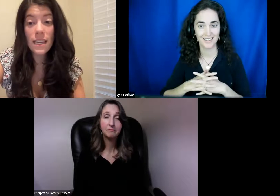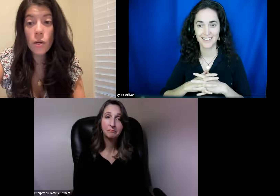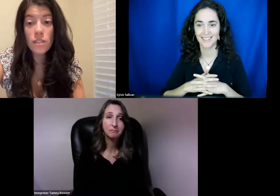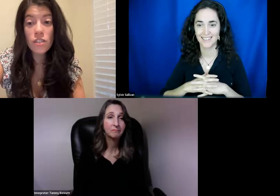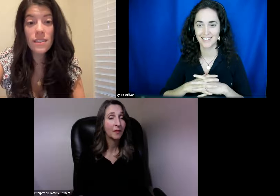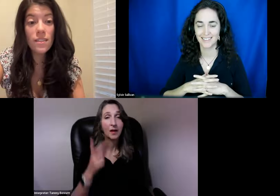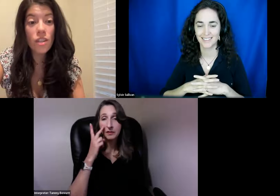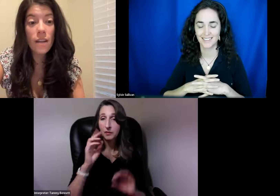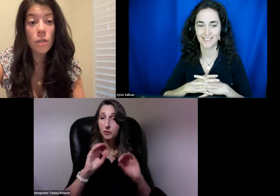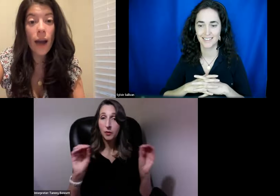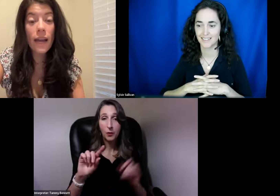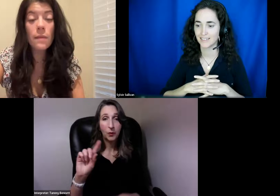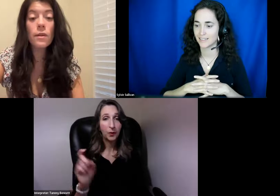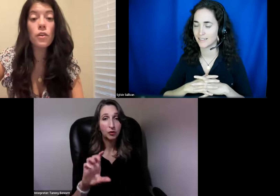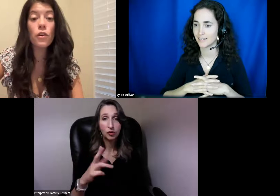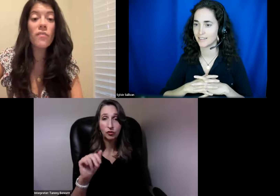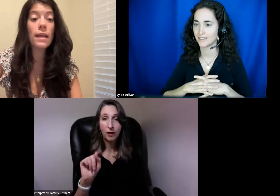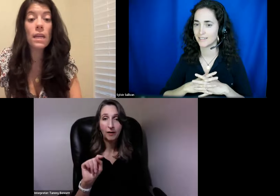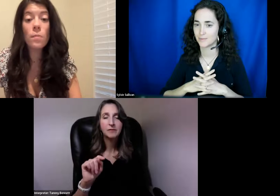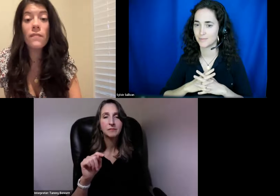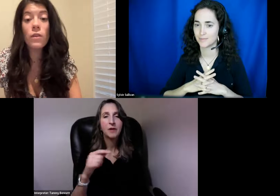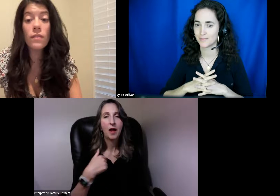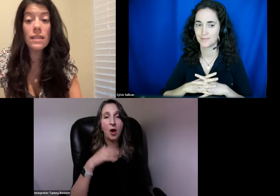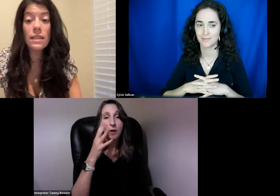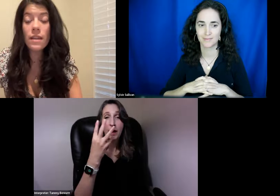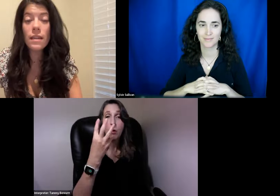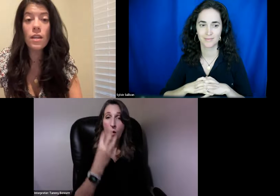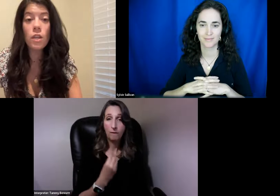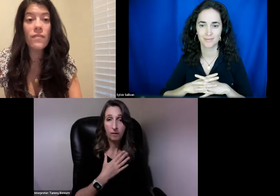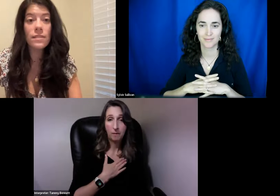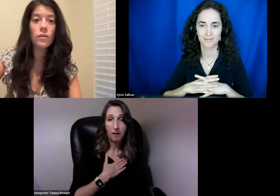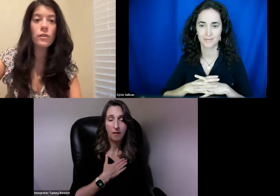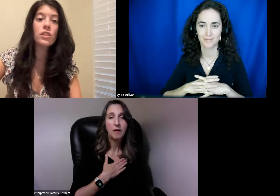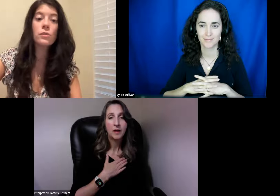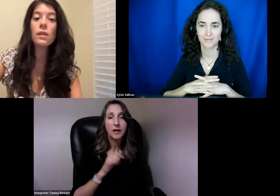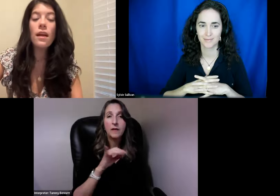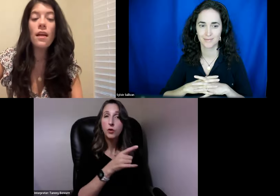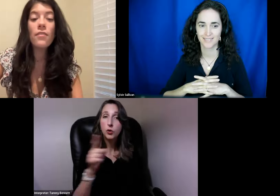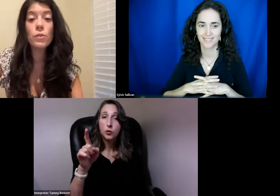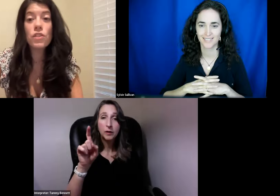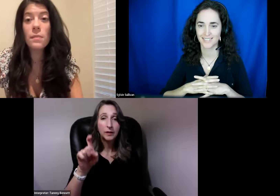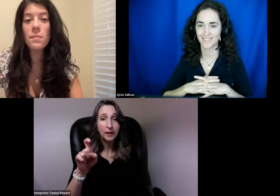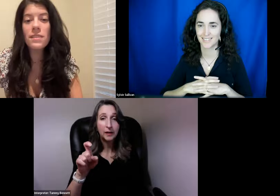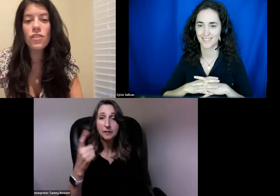Okay, I don't see any questions in the chat, so I am going to turn off my camera. But if you all need anything, or you have any technical issues then just send me a message